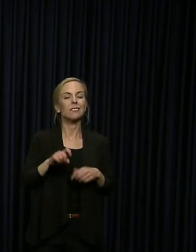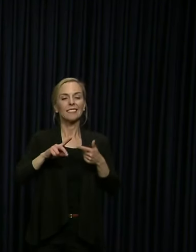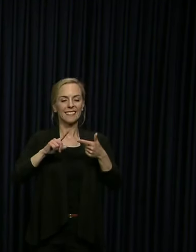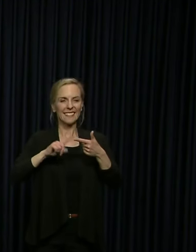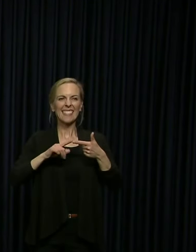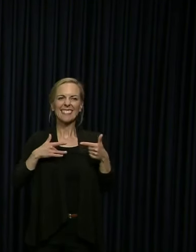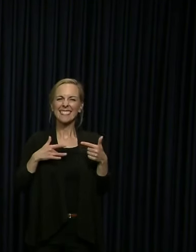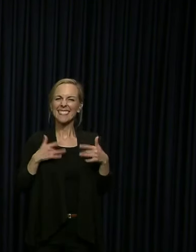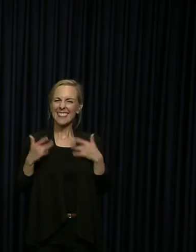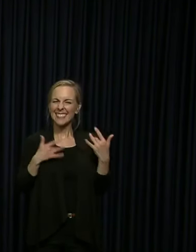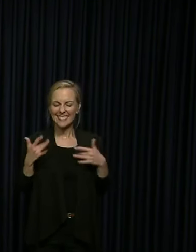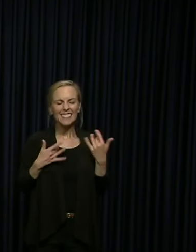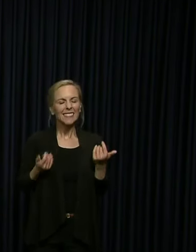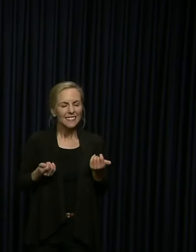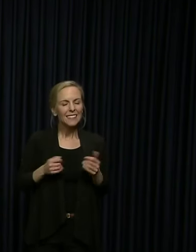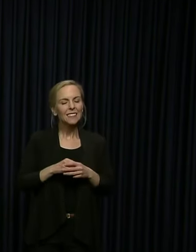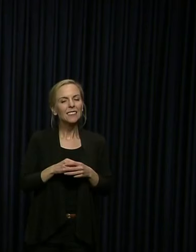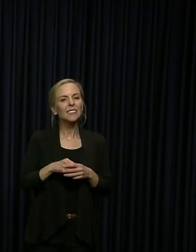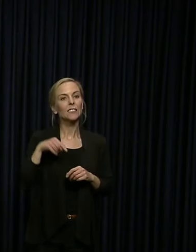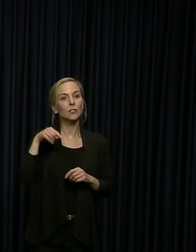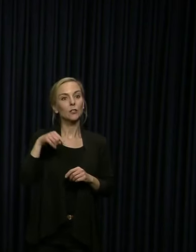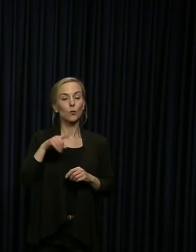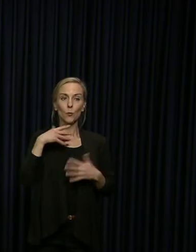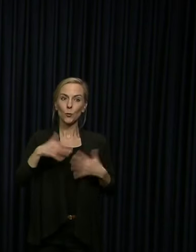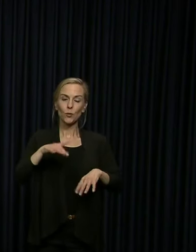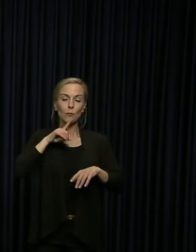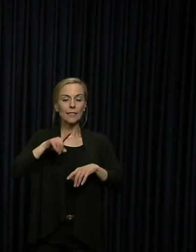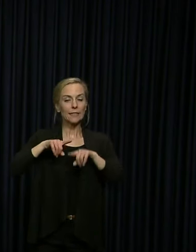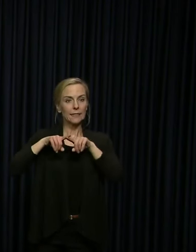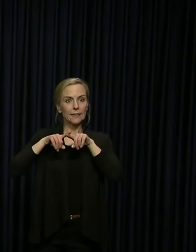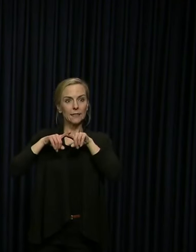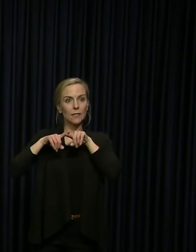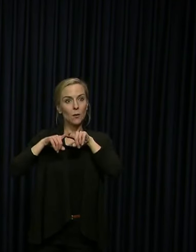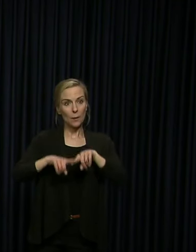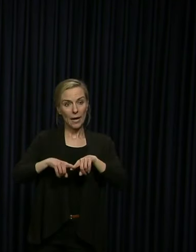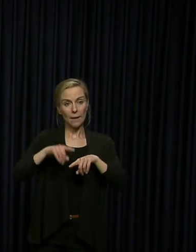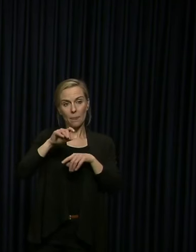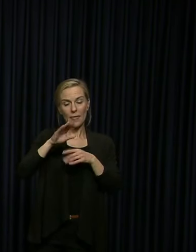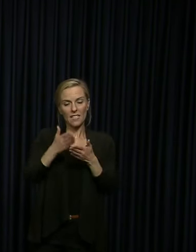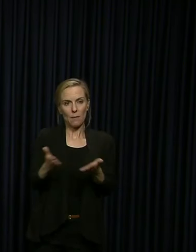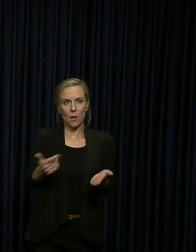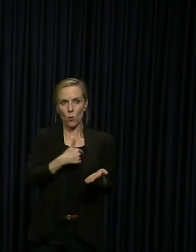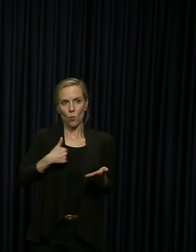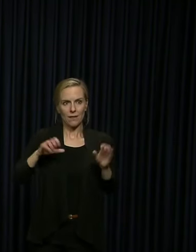THE BEGINNING, WANTING TO RAMP UP, WANTING TO MAKE SURE THAT WE'RE DOING THEM RIGHT, WANTING TO MAKE SURE THAT THE PROCESS IS